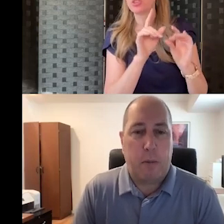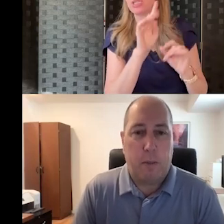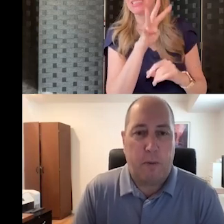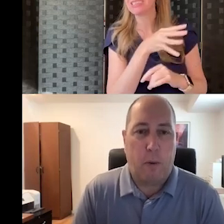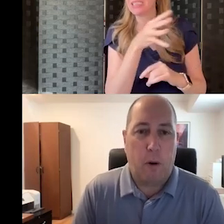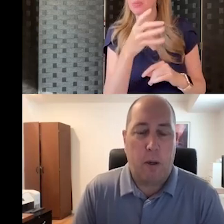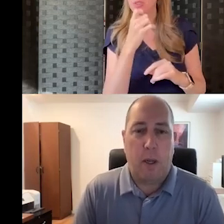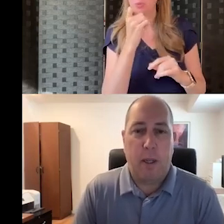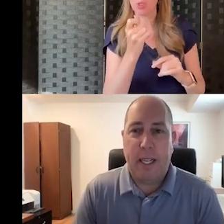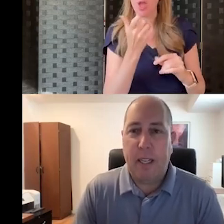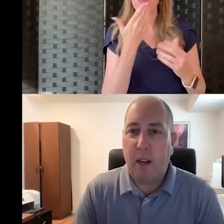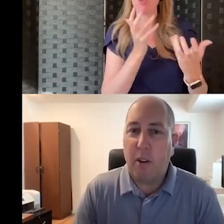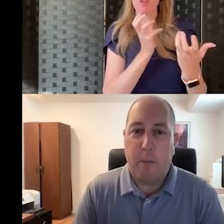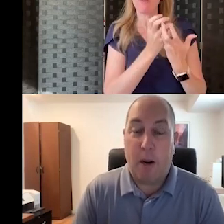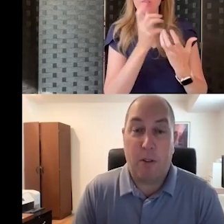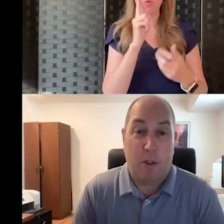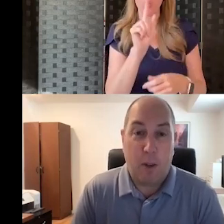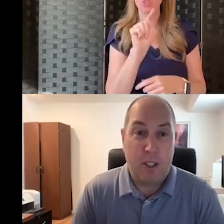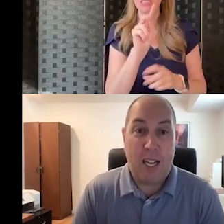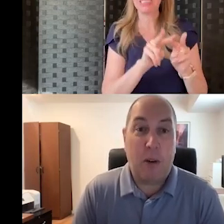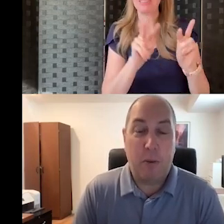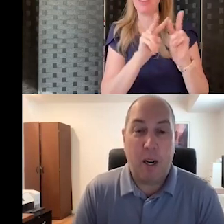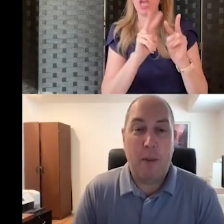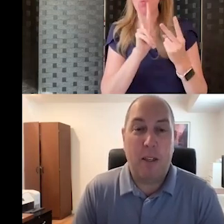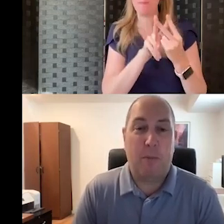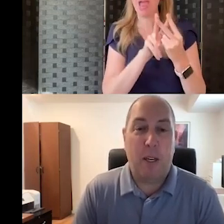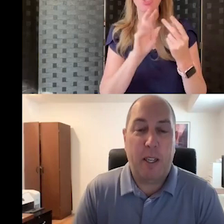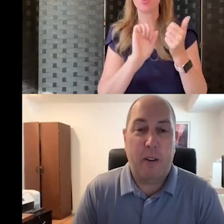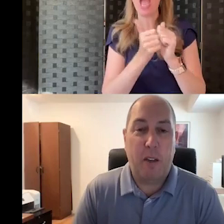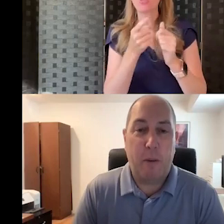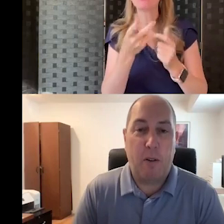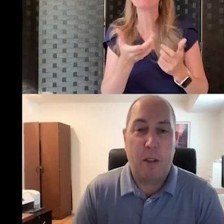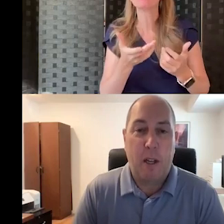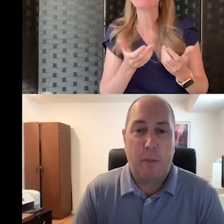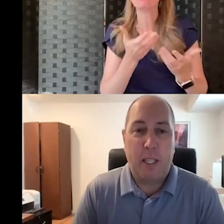optimal for key value pairs, so the question is, how do you recommend showing key value pairs? My